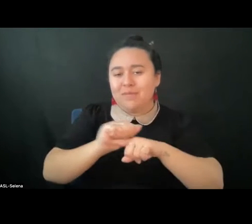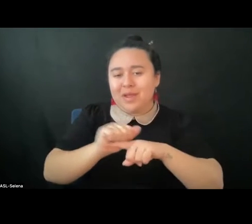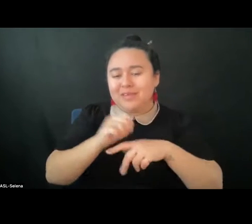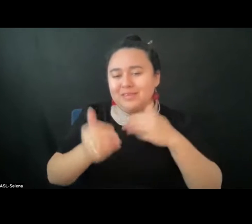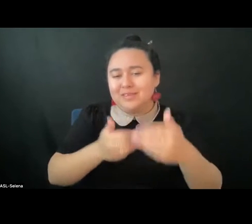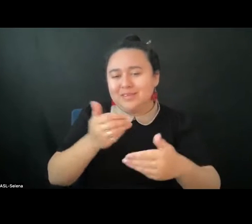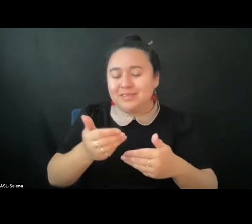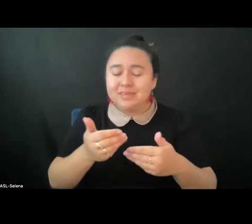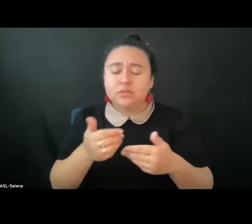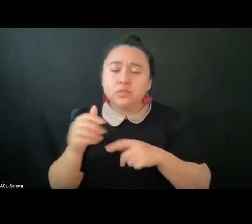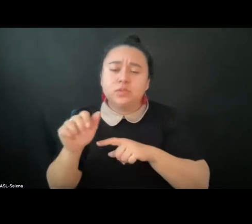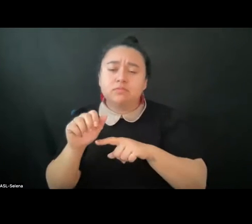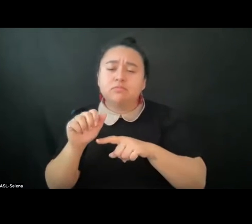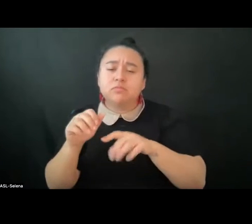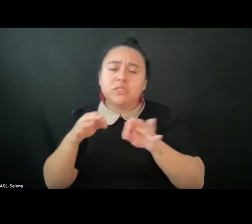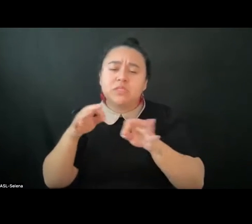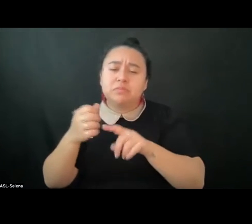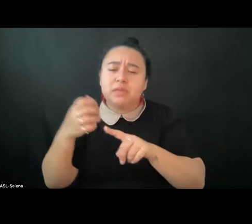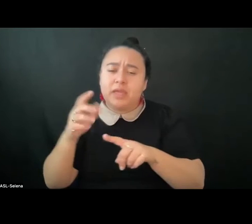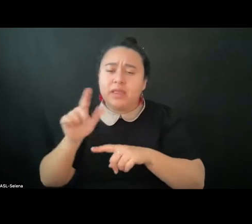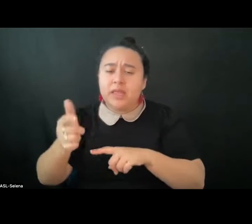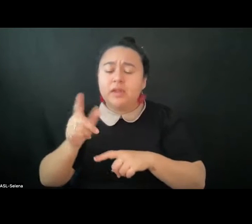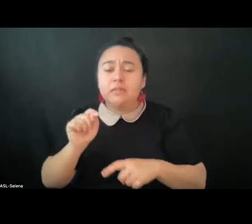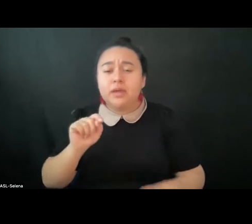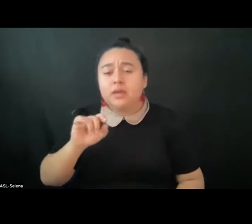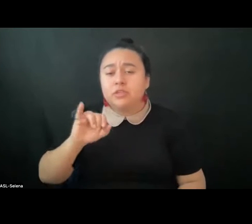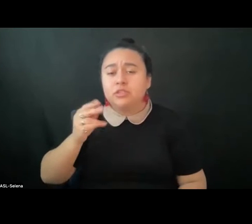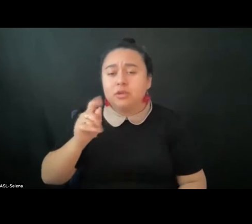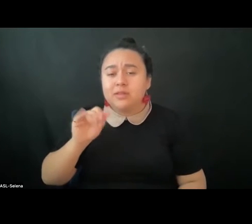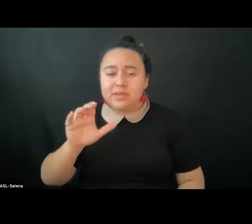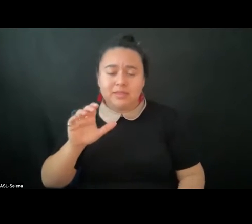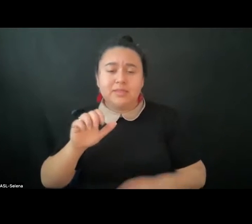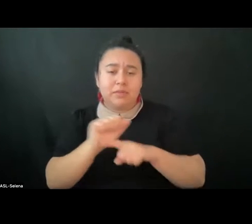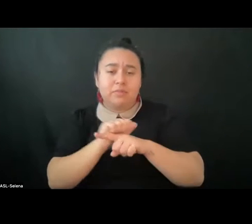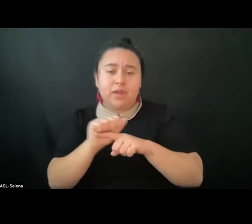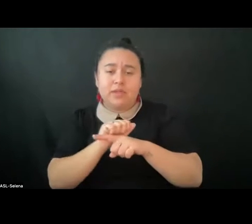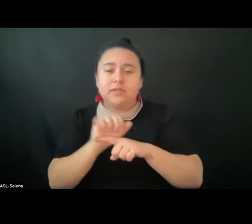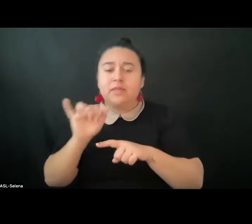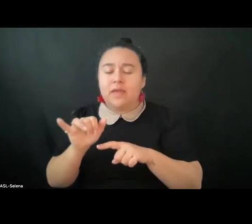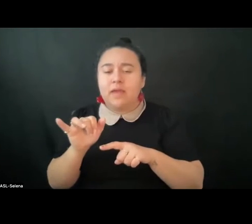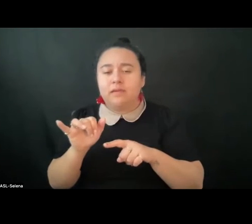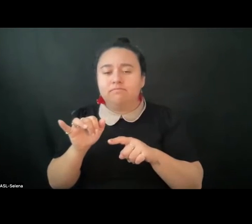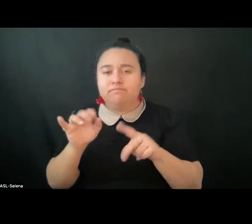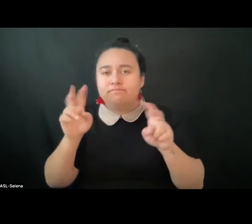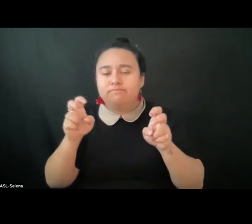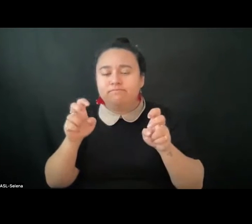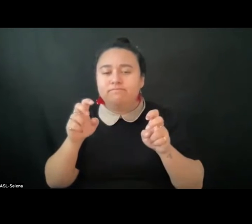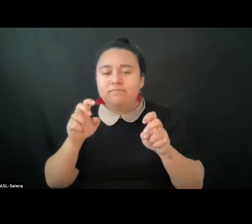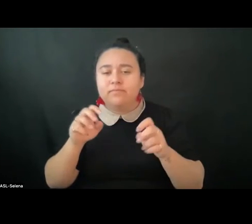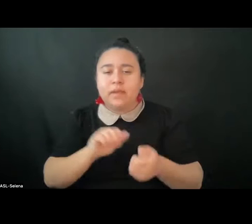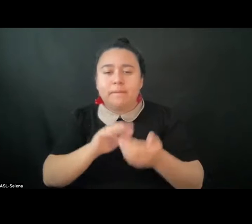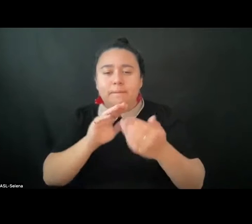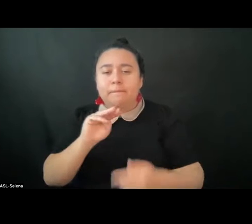But in short, I will say journalistic practice you could think about it as a methodology, as deep